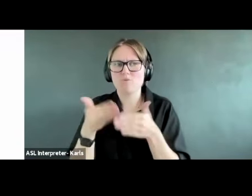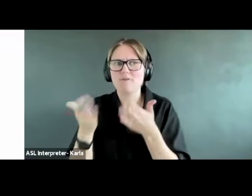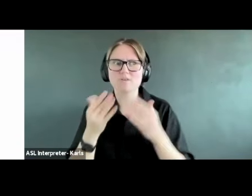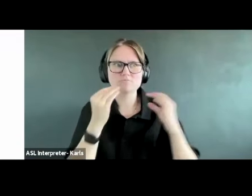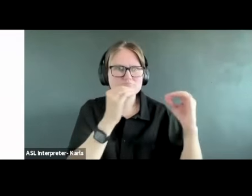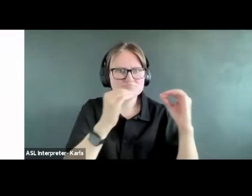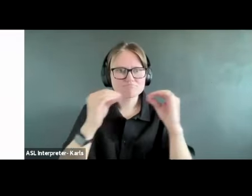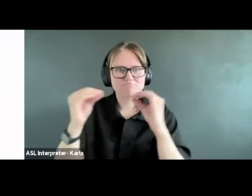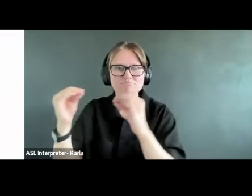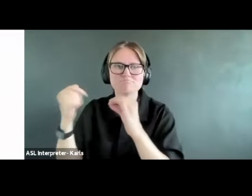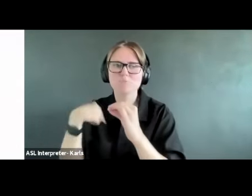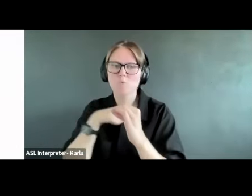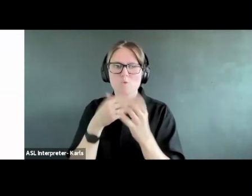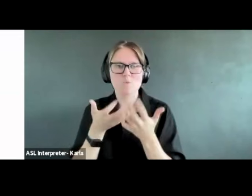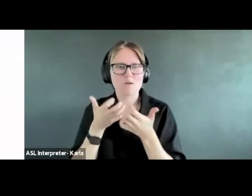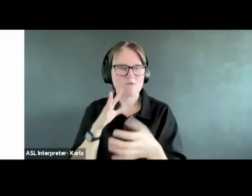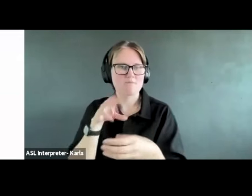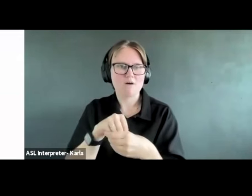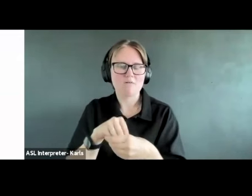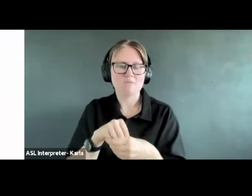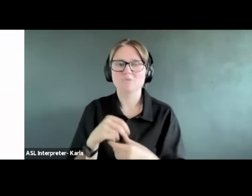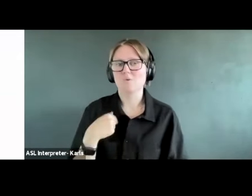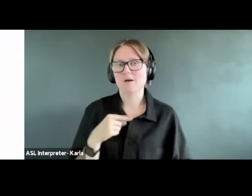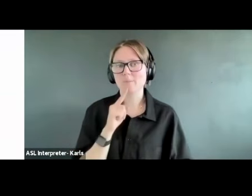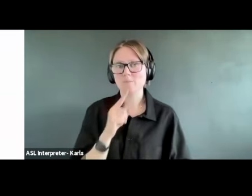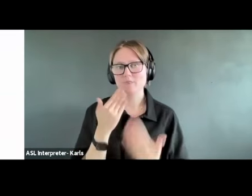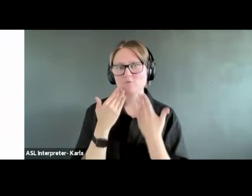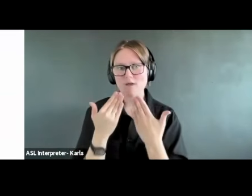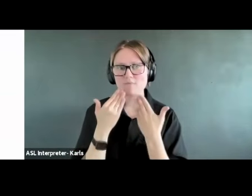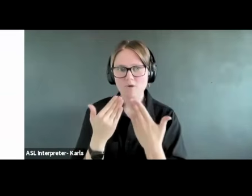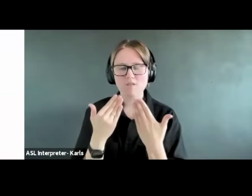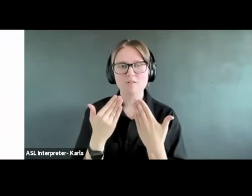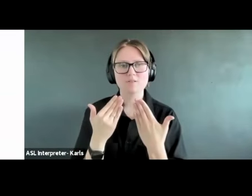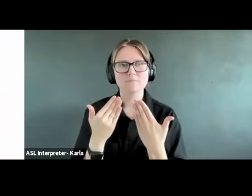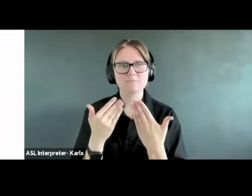so I'm really grateful that I've had this opportunity